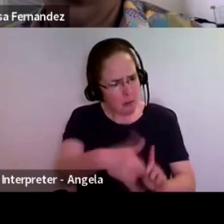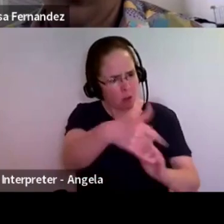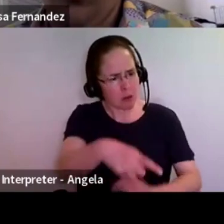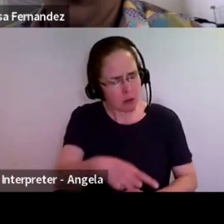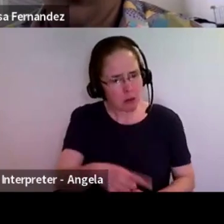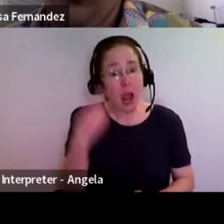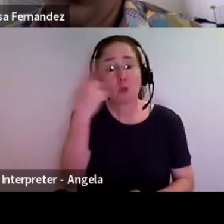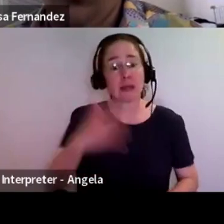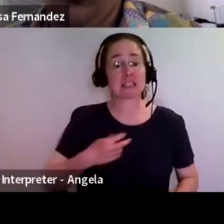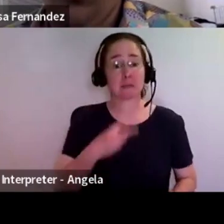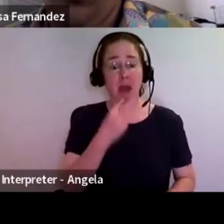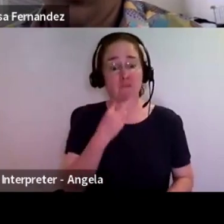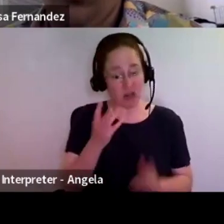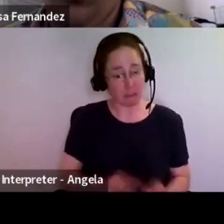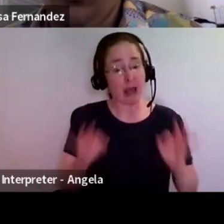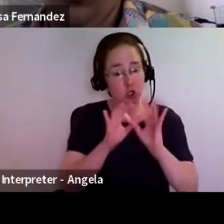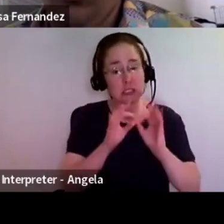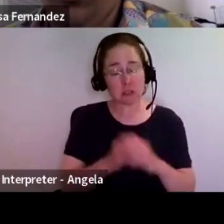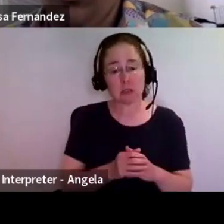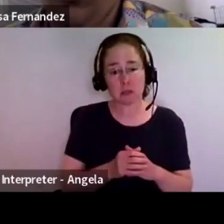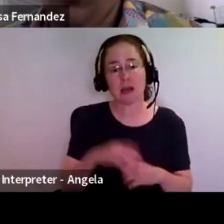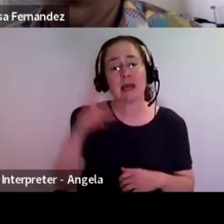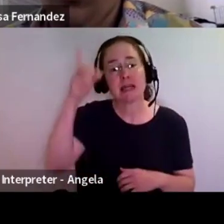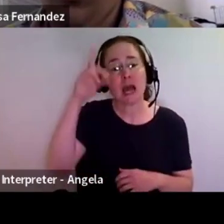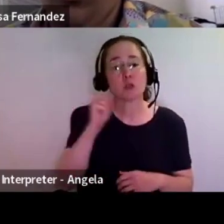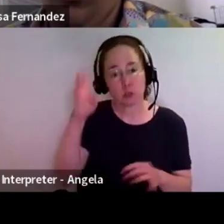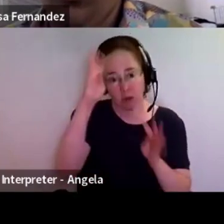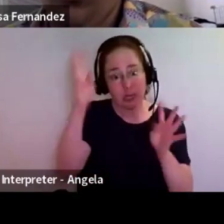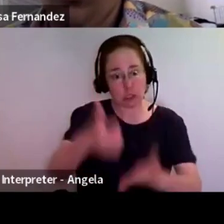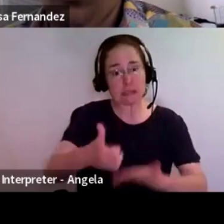my voice matters. Down Syndrome Innovations has helped me in so